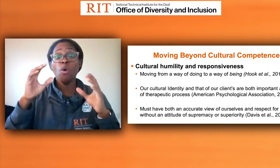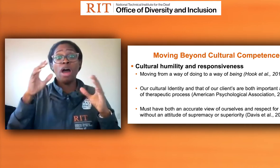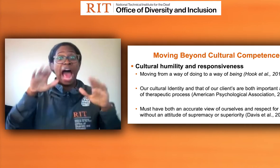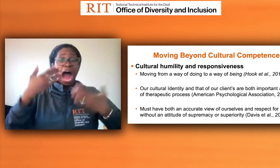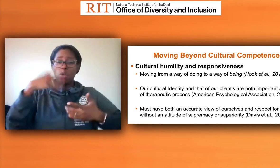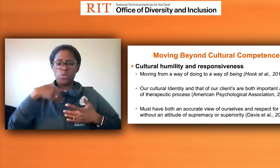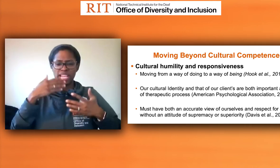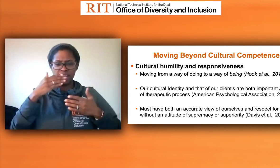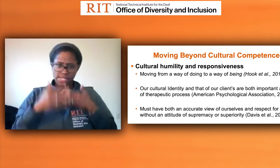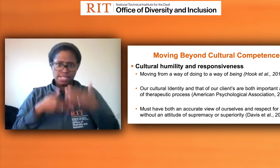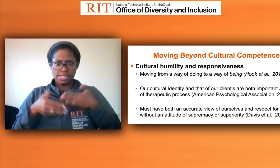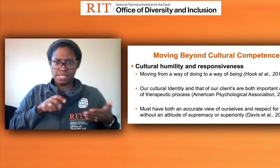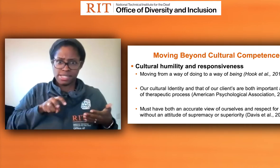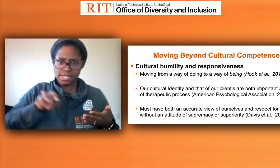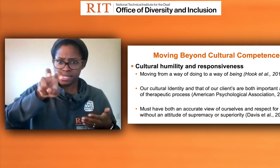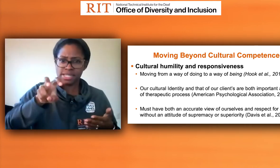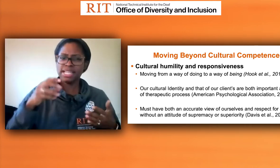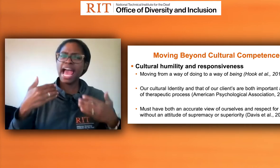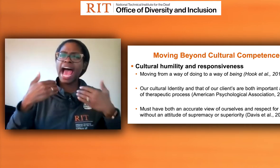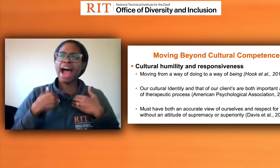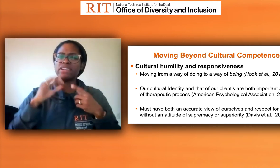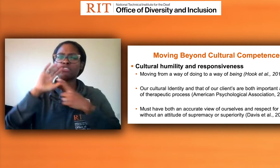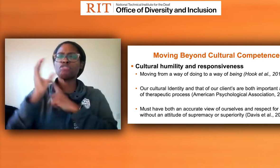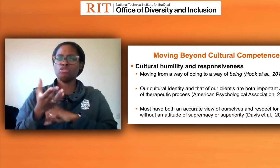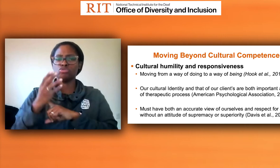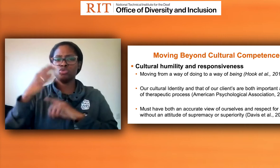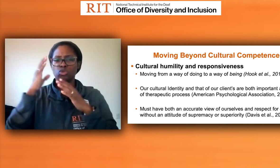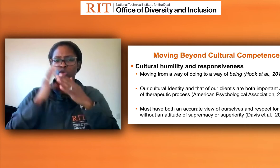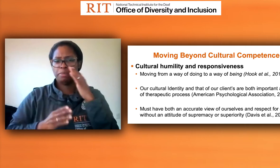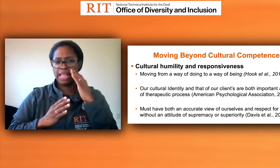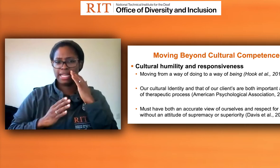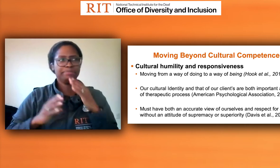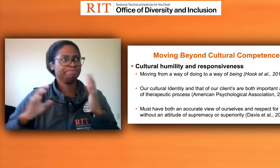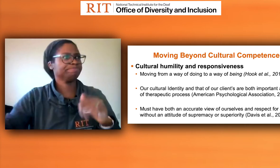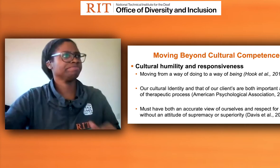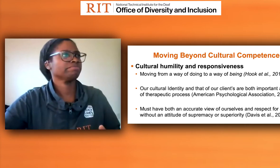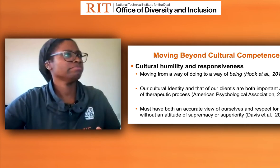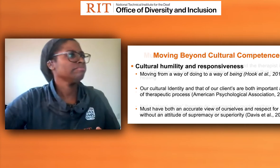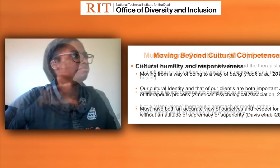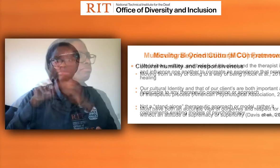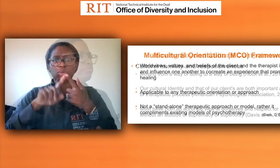So, to navigate this journey and help others with their navigation, it's really important to practice cultural humility.